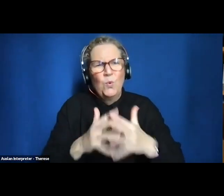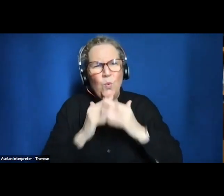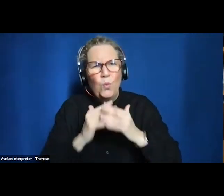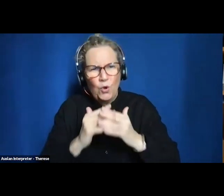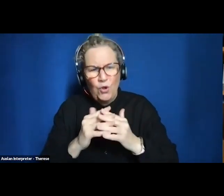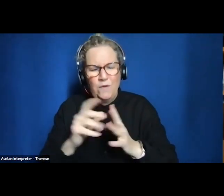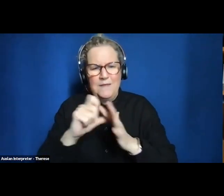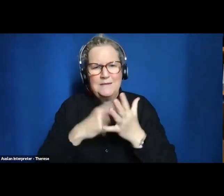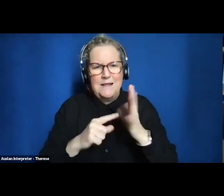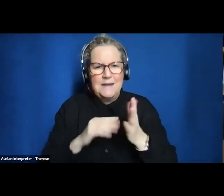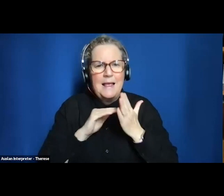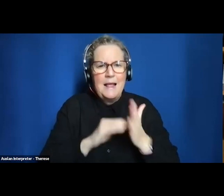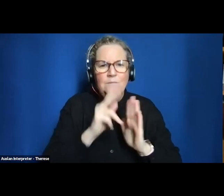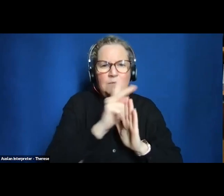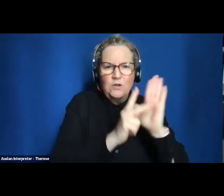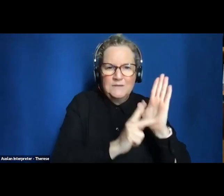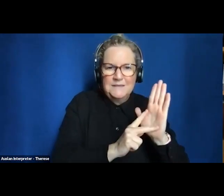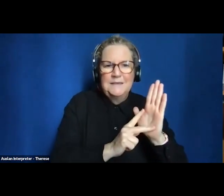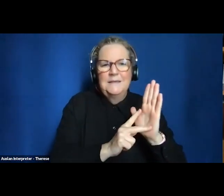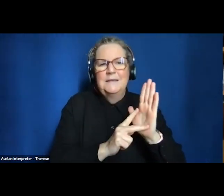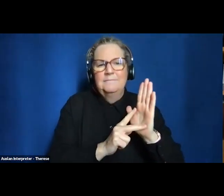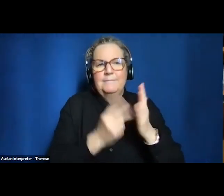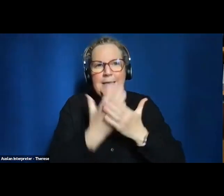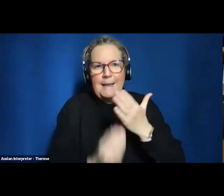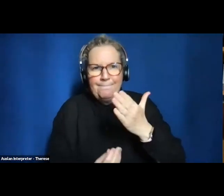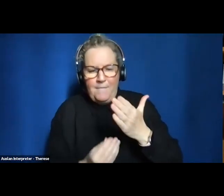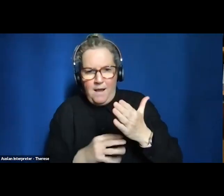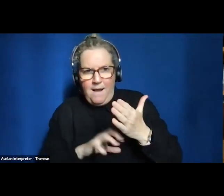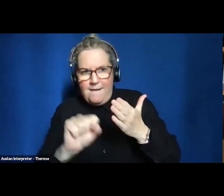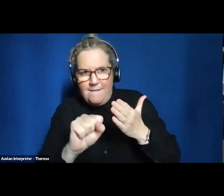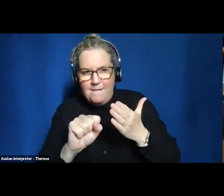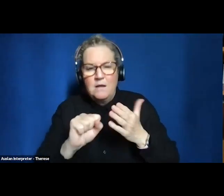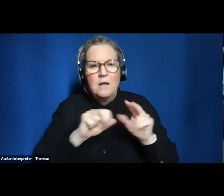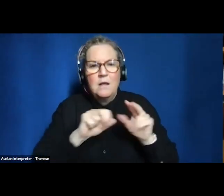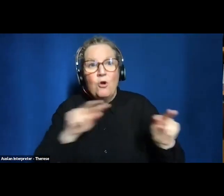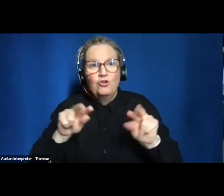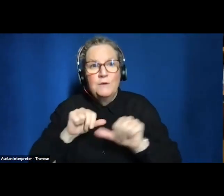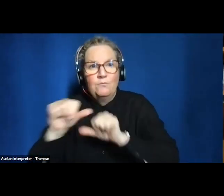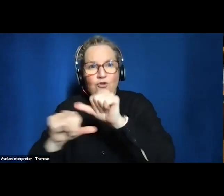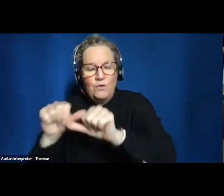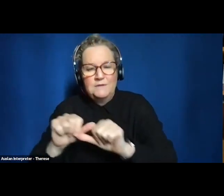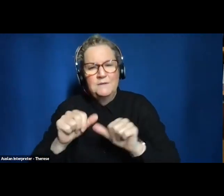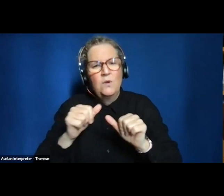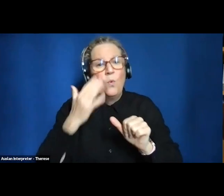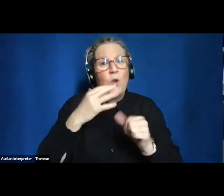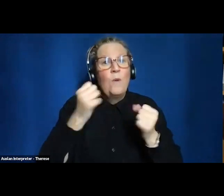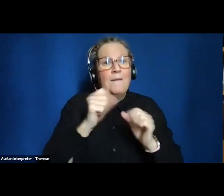making, identification of gaps and monitoring of progress. Used effectively, data can provide governments with rich insights